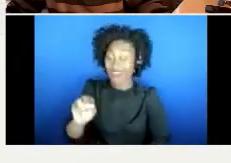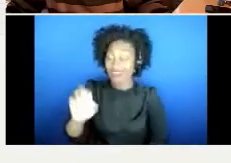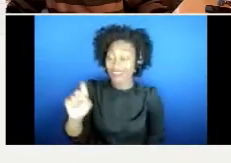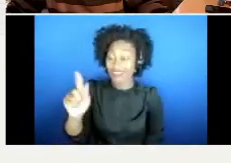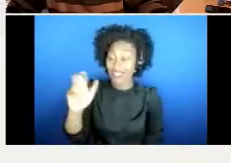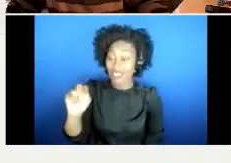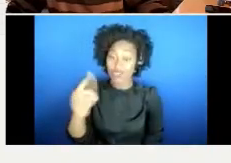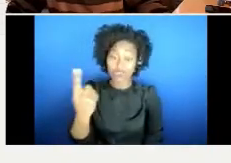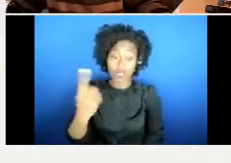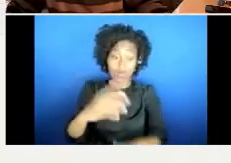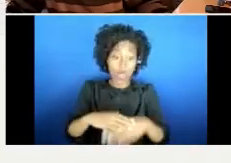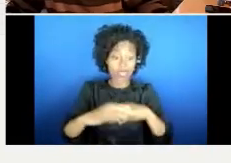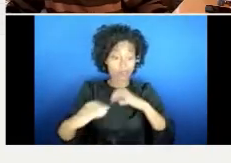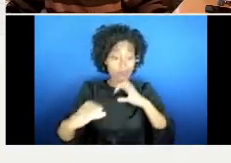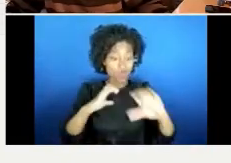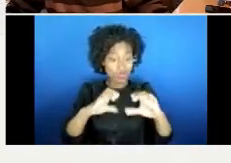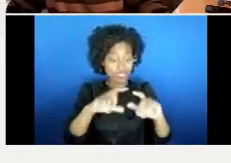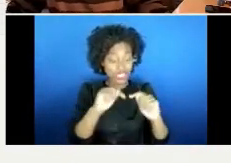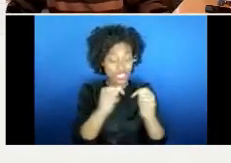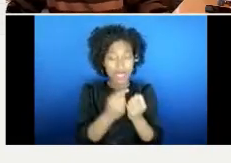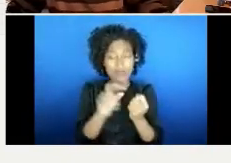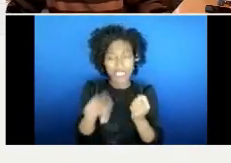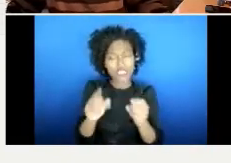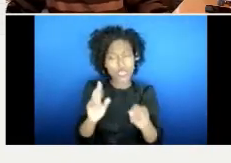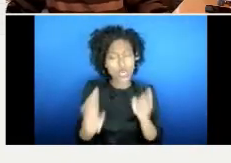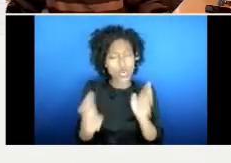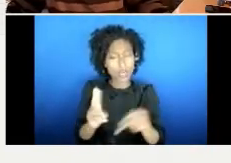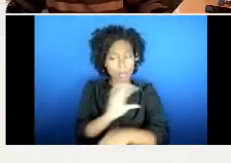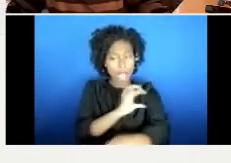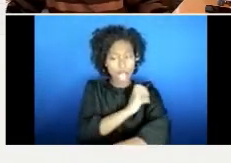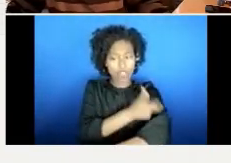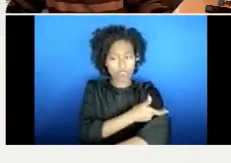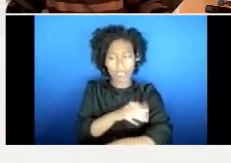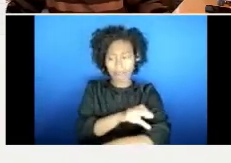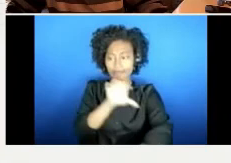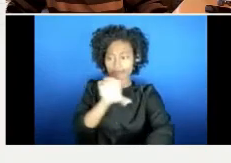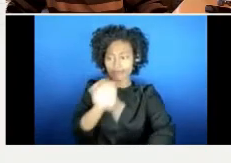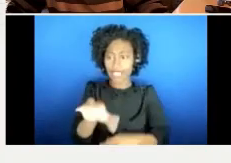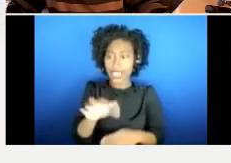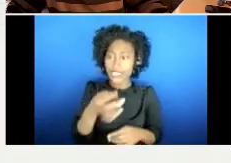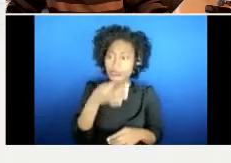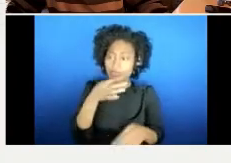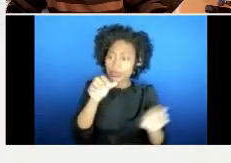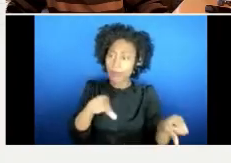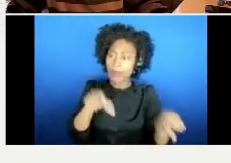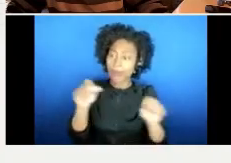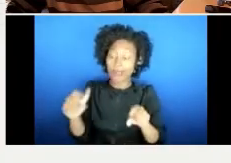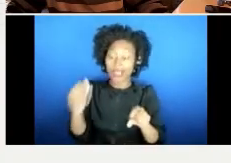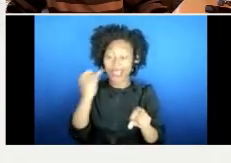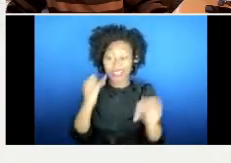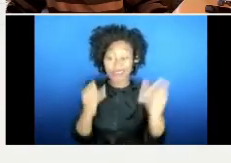you as soon as we can. 14:45:08 If you do not see that EVOQ bar you cannot update anything.